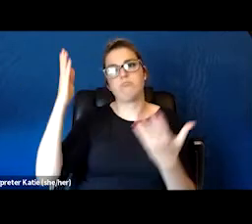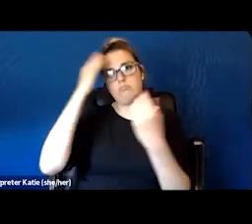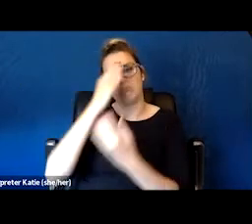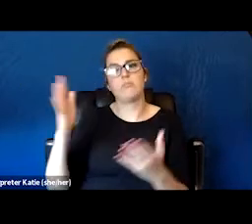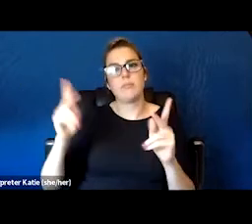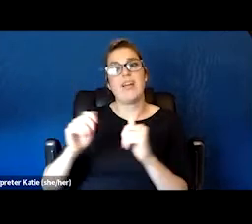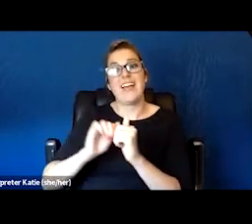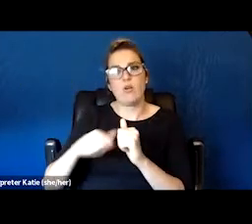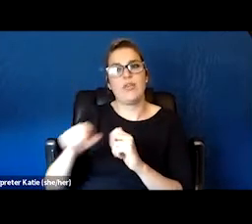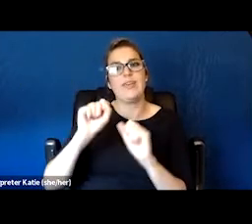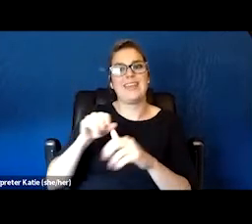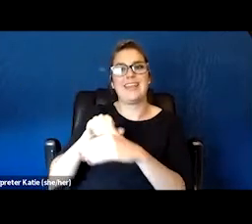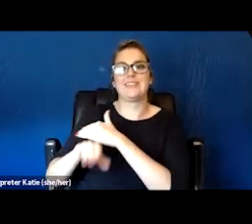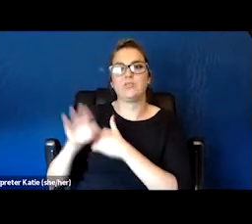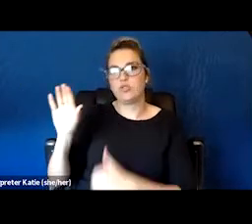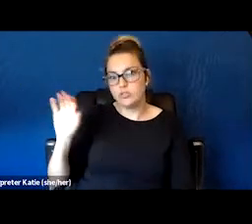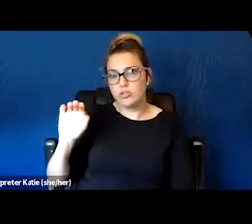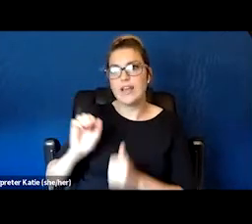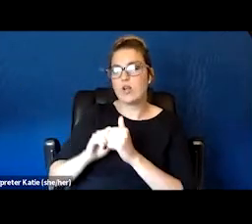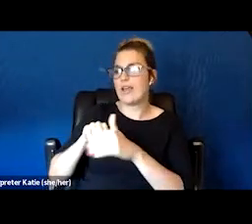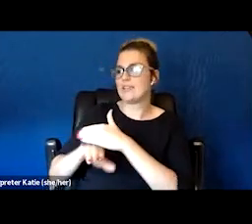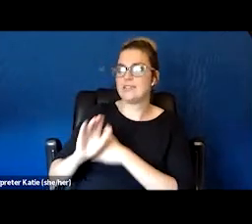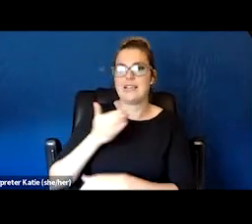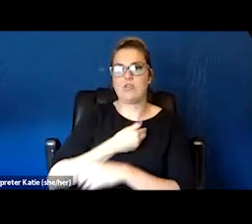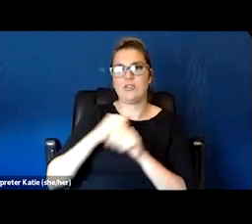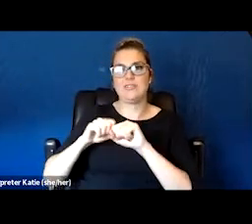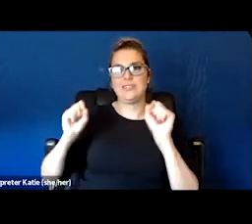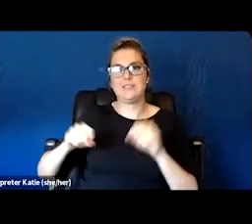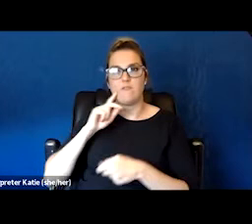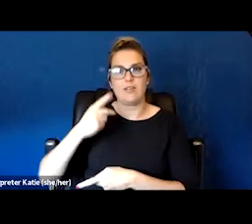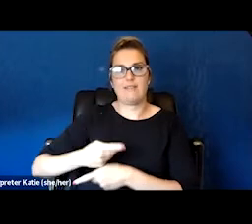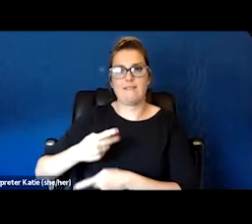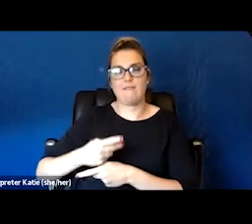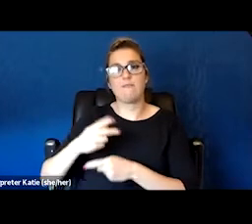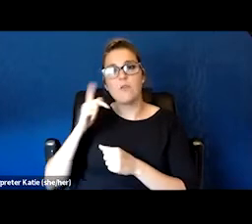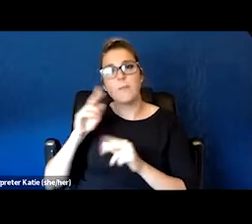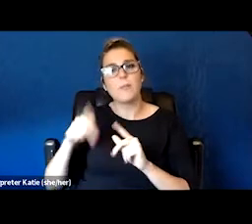how they can access our homeless system of care. 'Cause we do know that it's complicated to navigate.